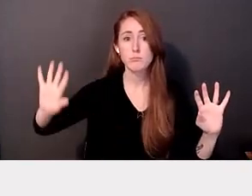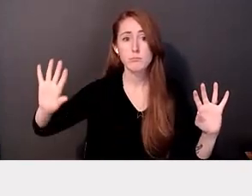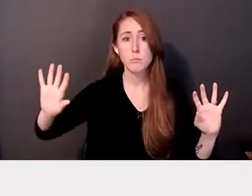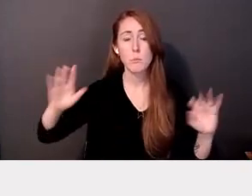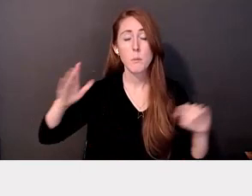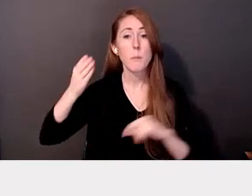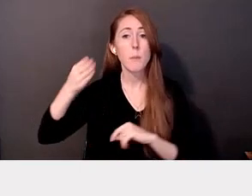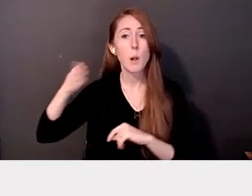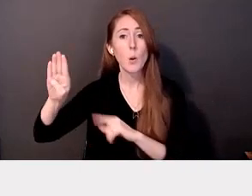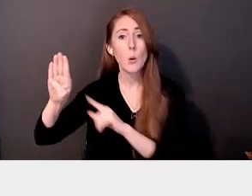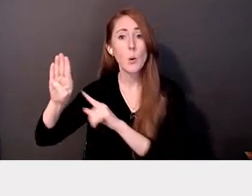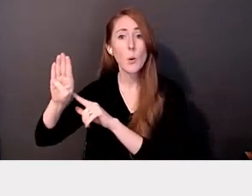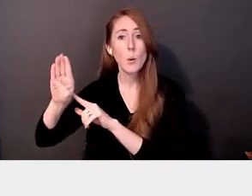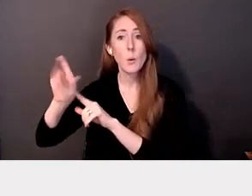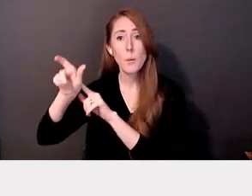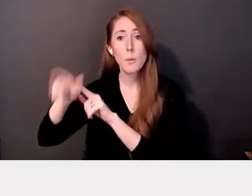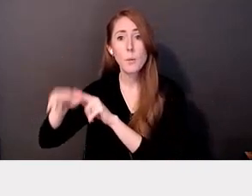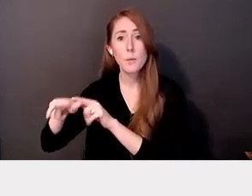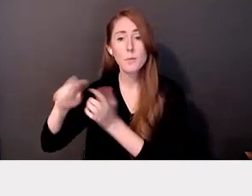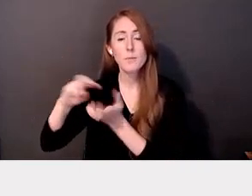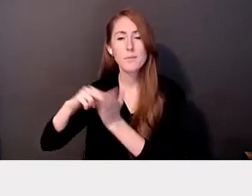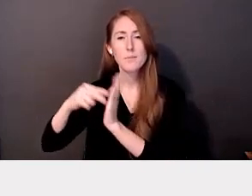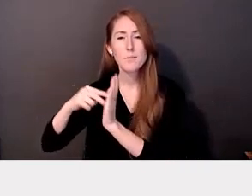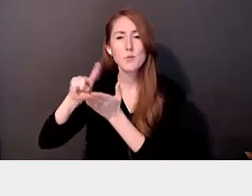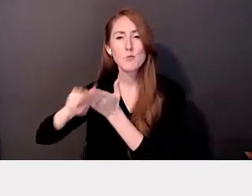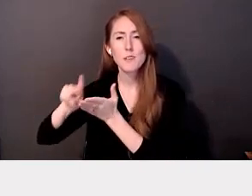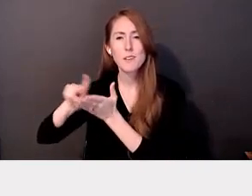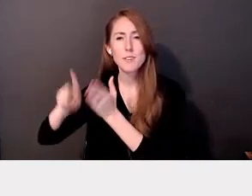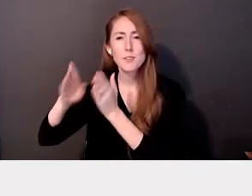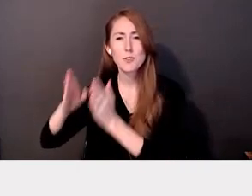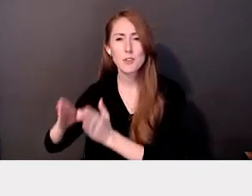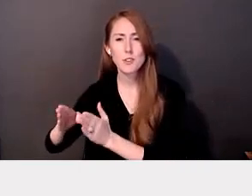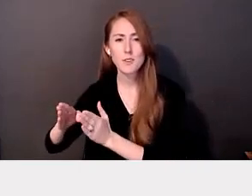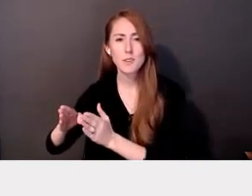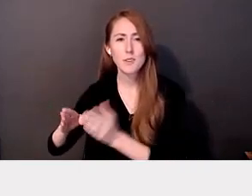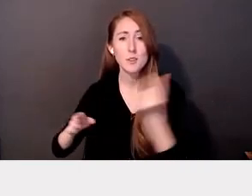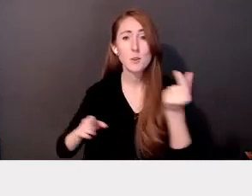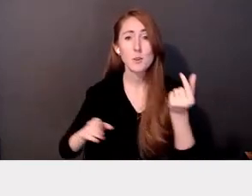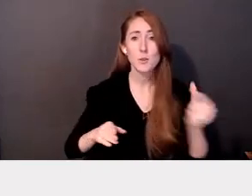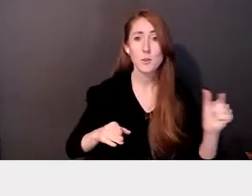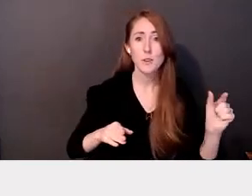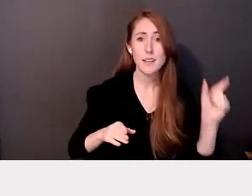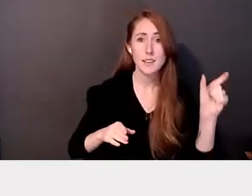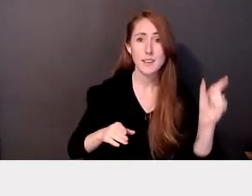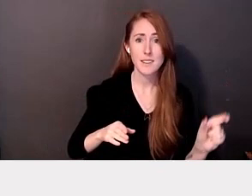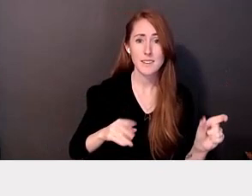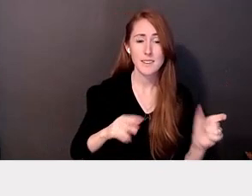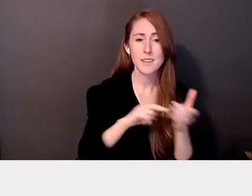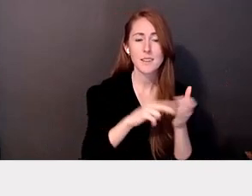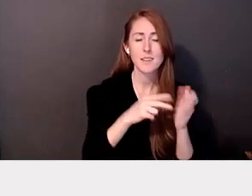In green, we have the community partners.